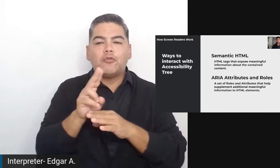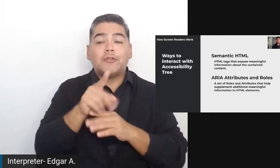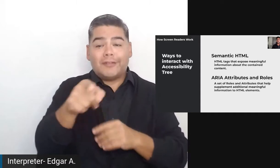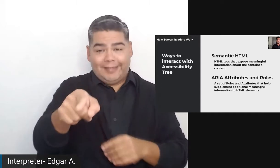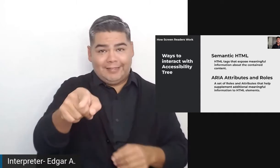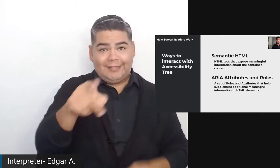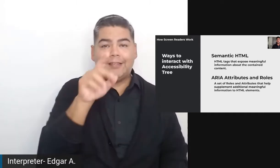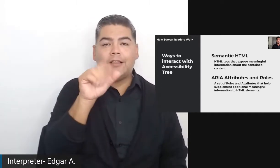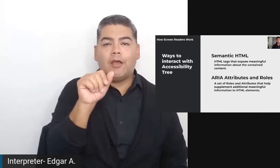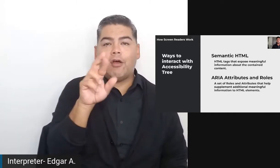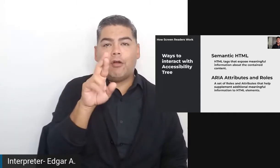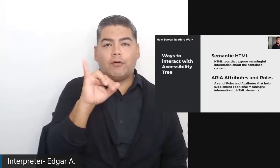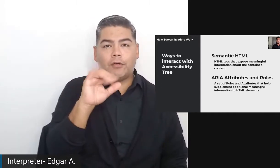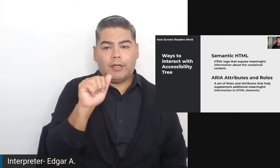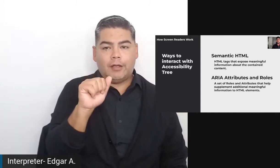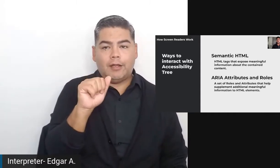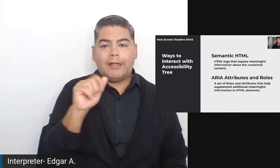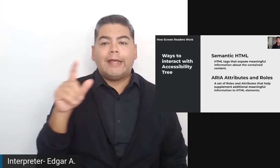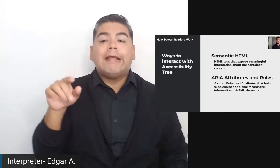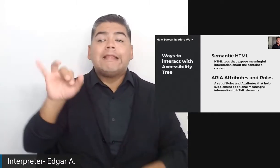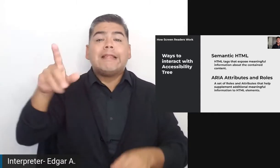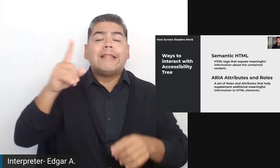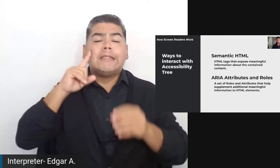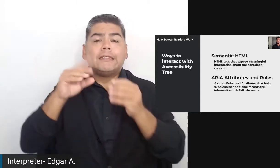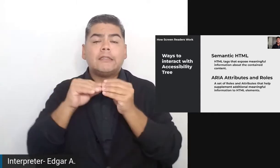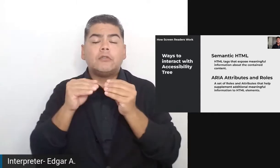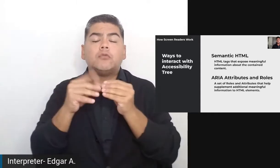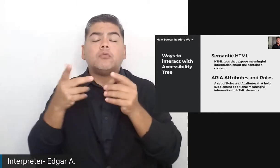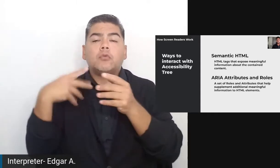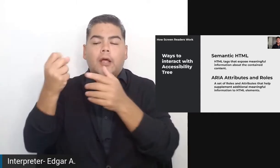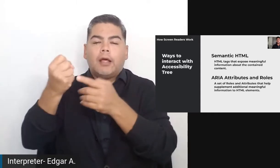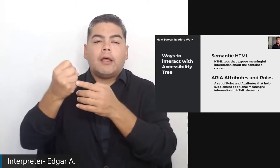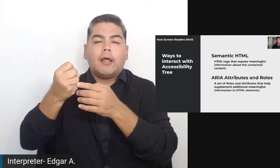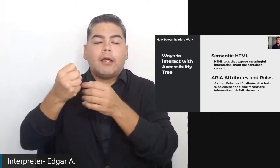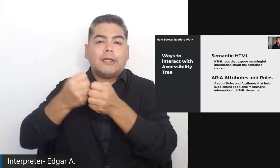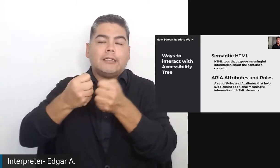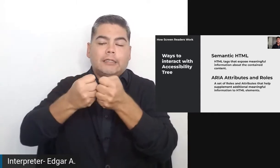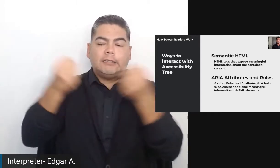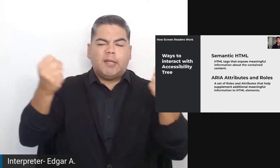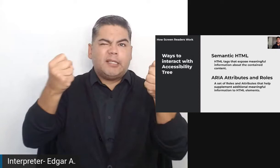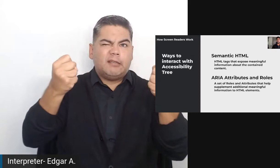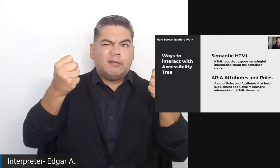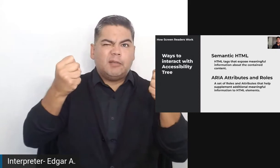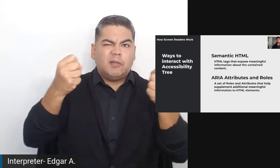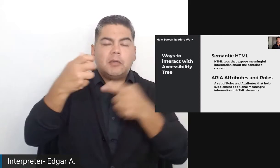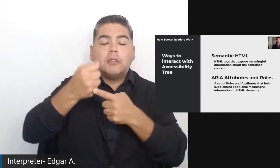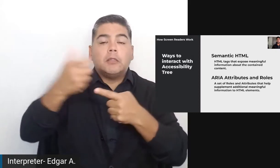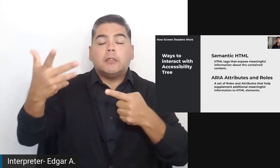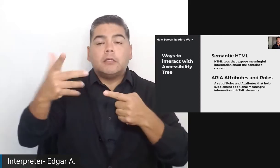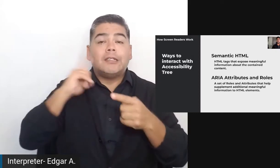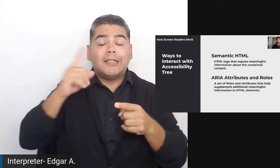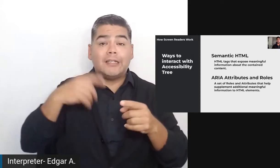It's an ARIA Attribute and its value can be set to either true or false. If the value is true, then that means